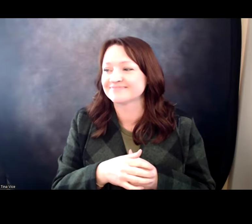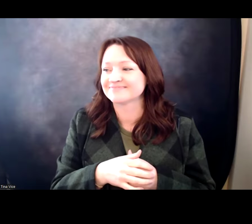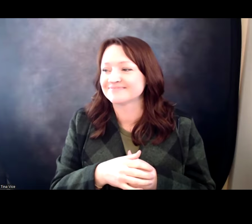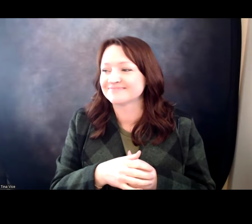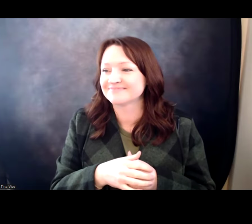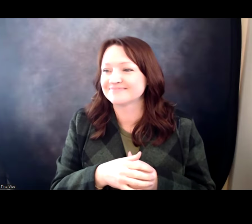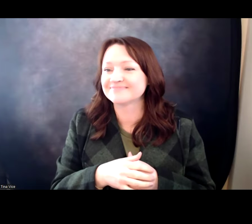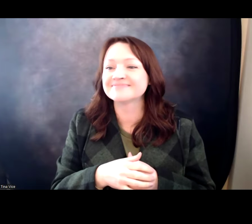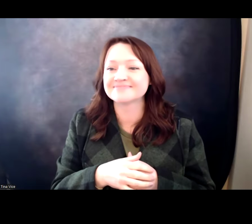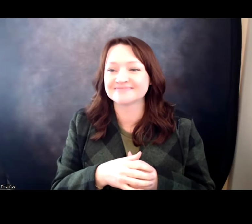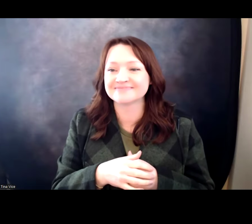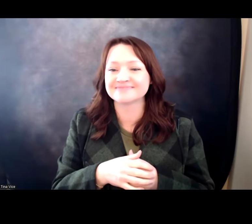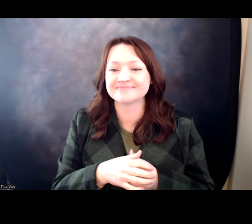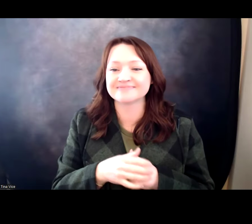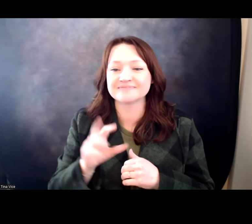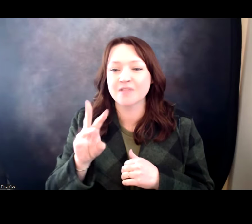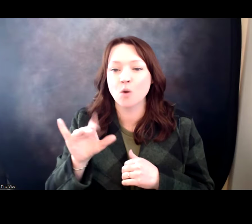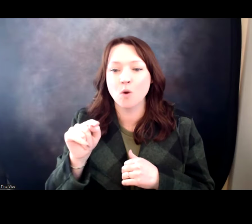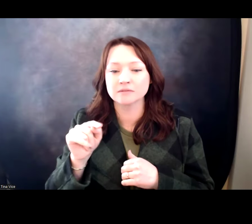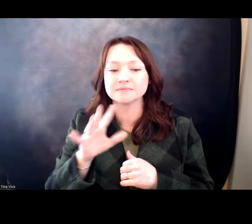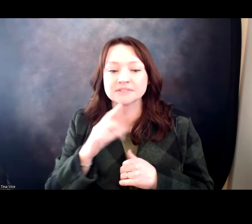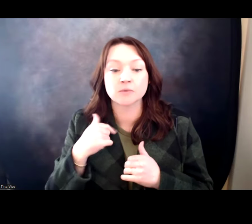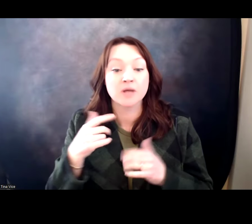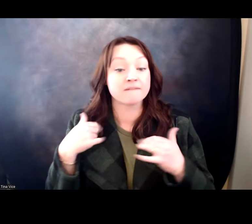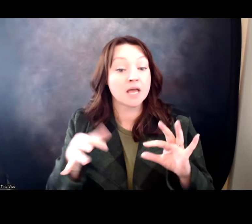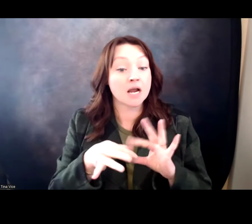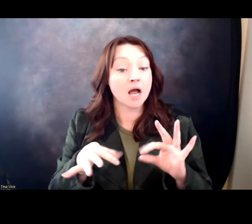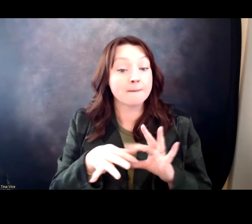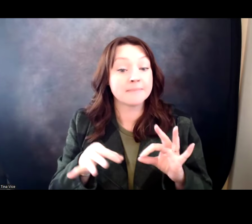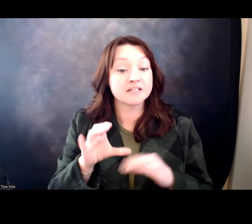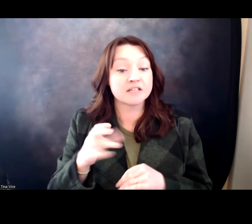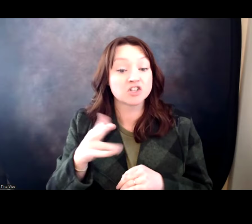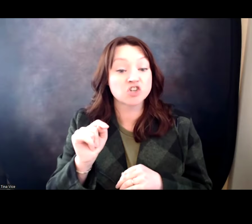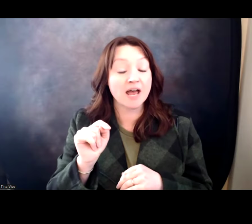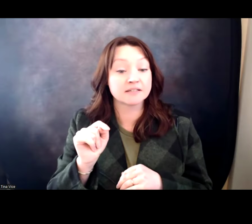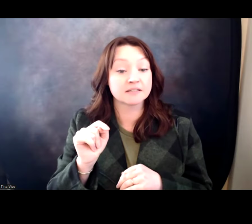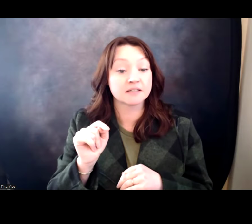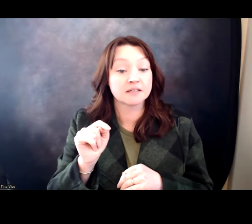We have a comment in the chat and the comment is I met a gentleman yesterday